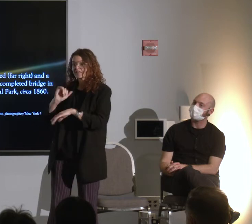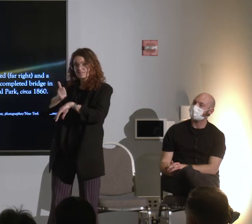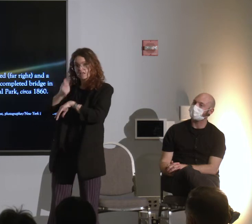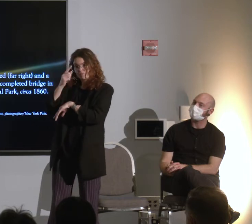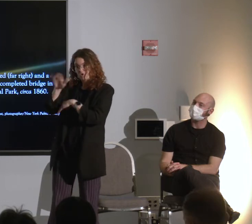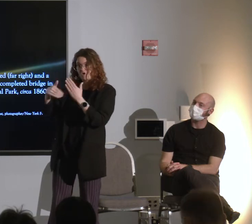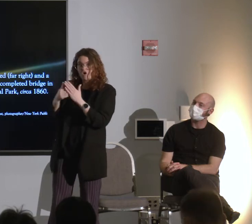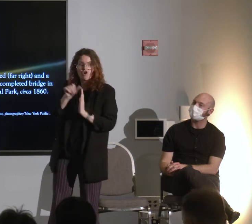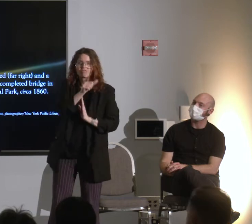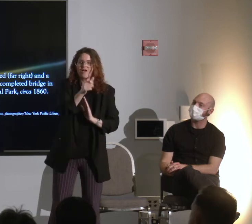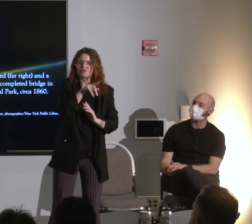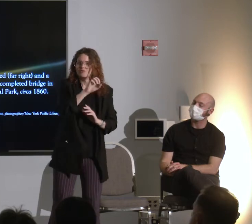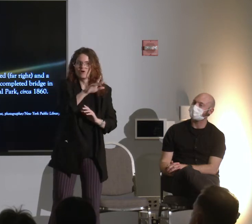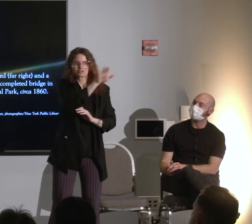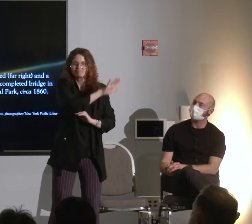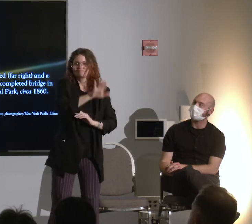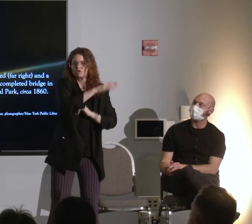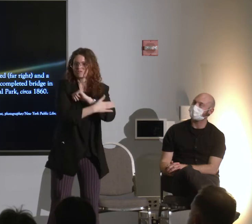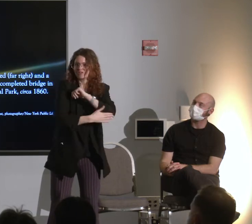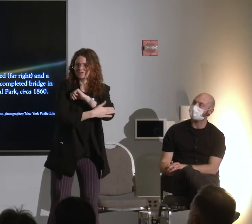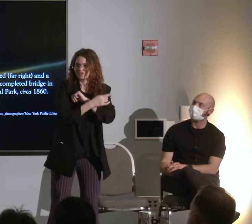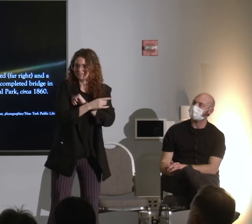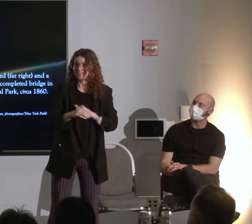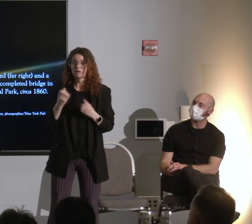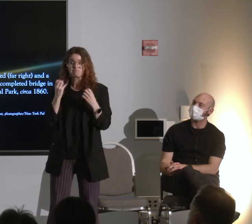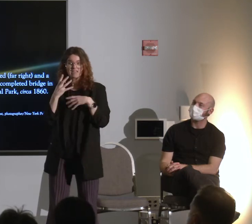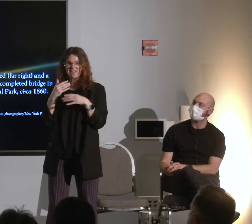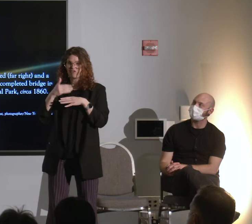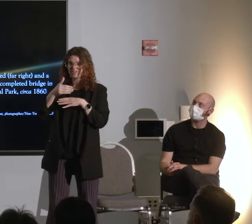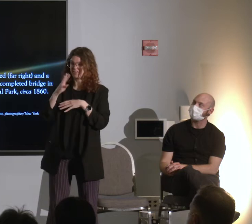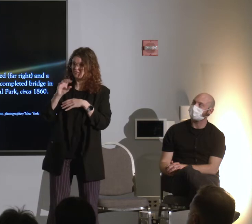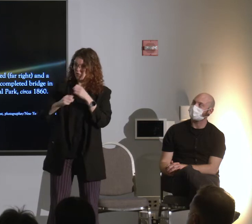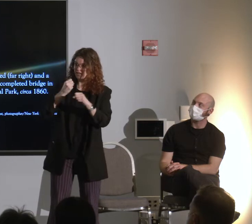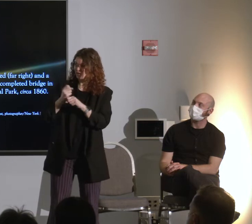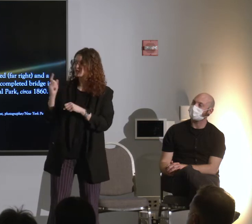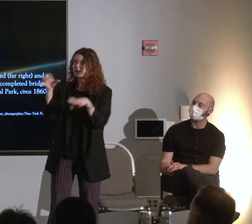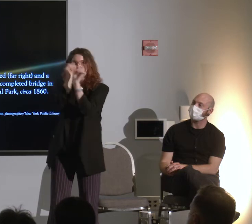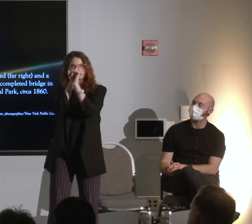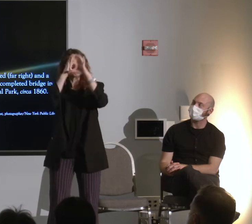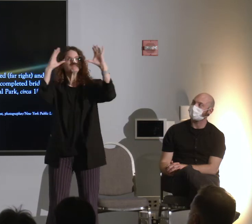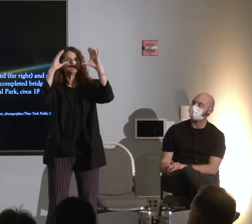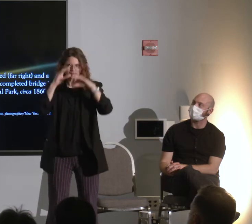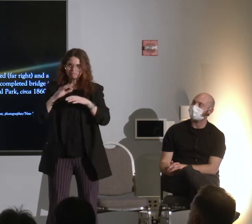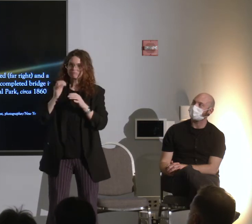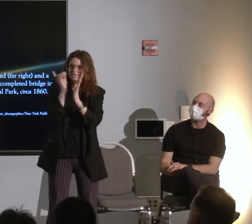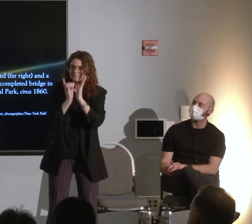others, many of those built in the next four decades worth his imagining. Many more would be a part of his legacy